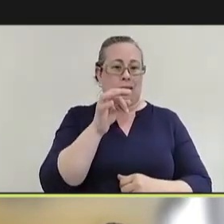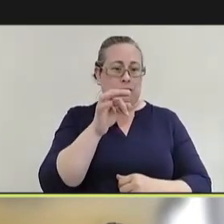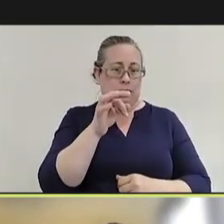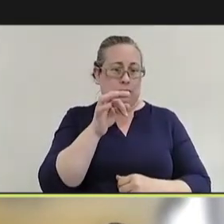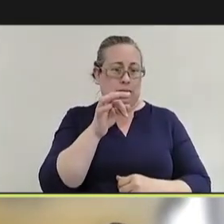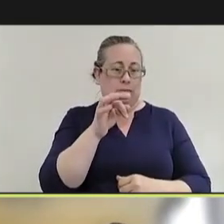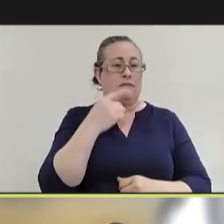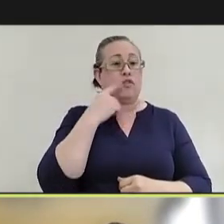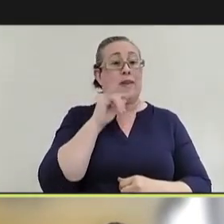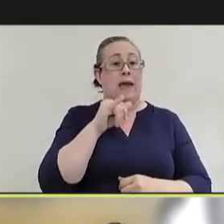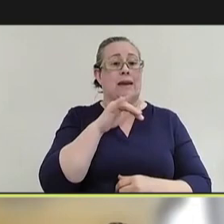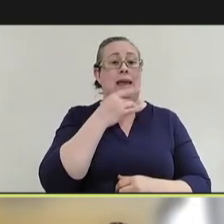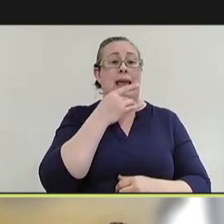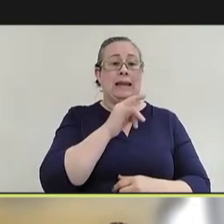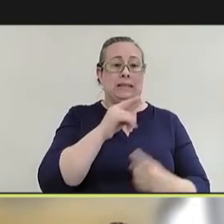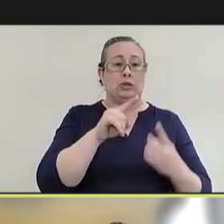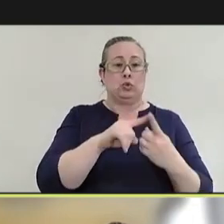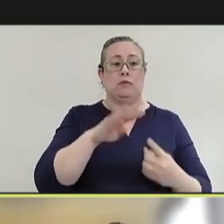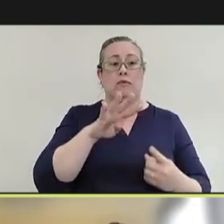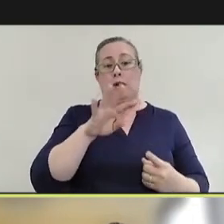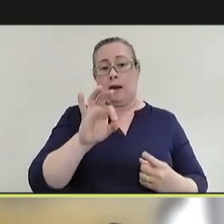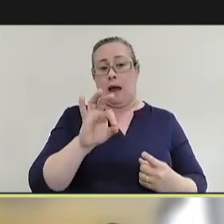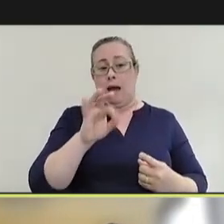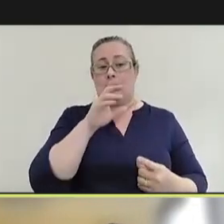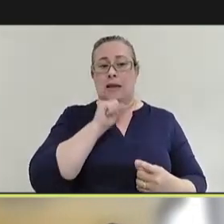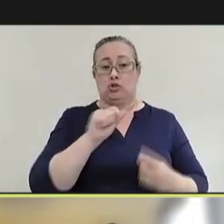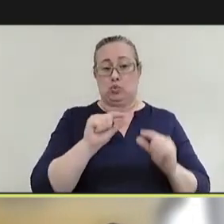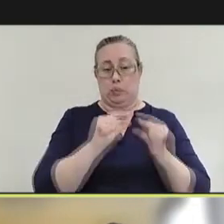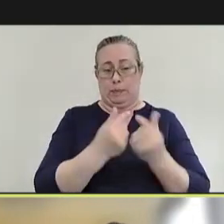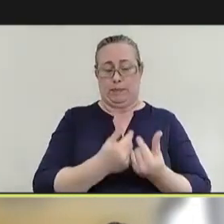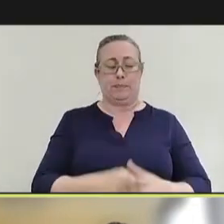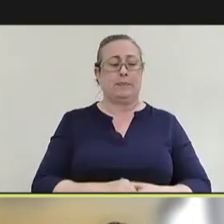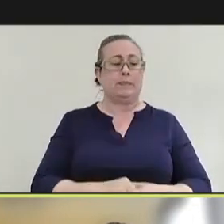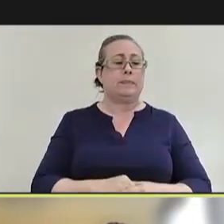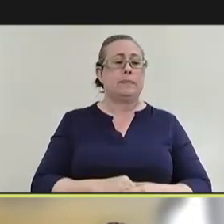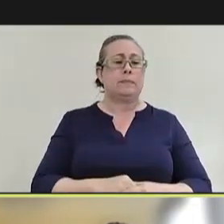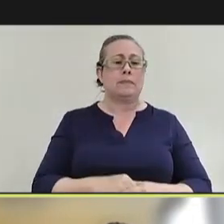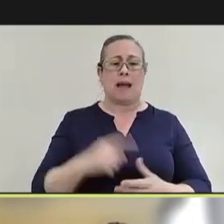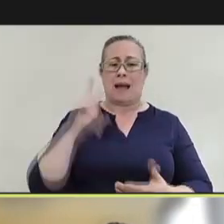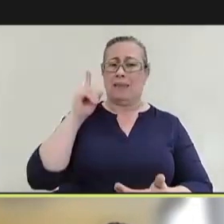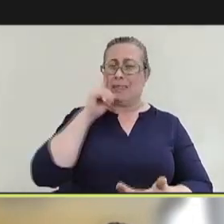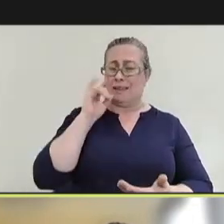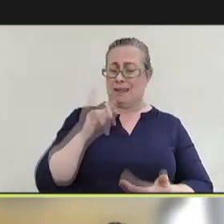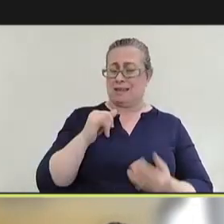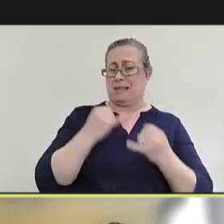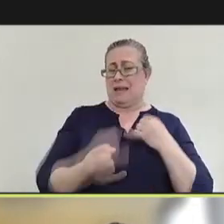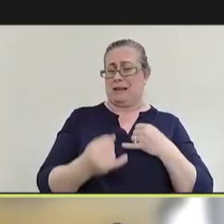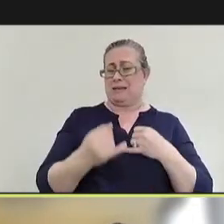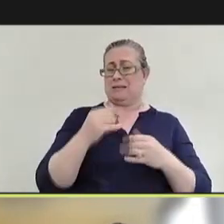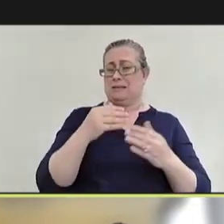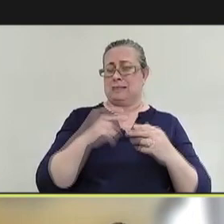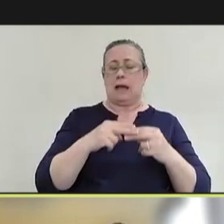the 18 to 49 ERH group. I believe that's my last slide. Is there another slide? Okay.